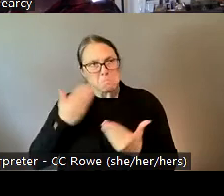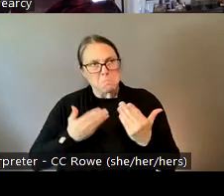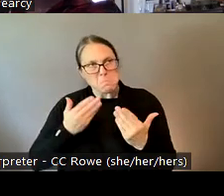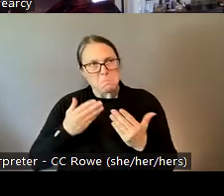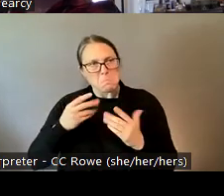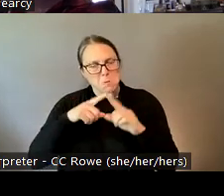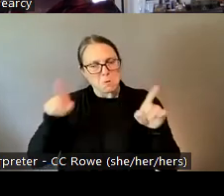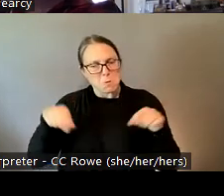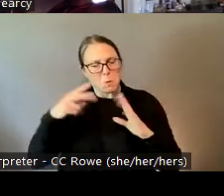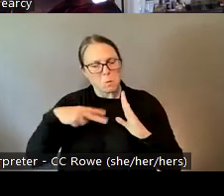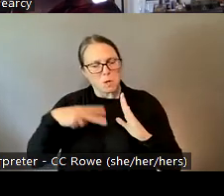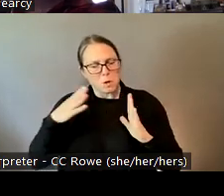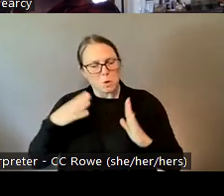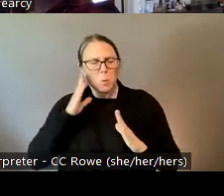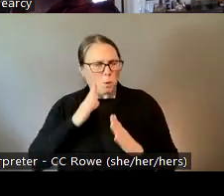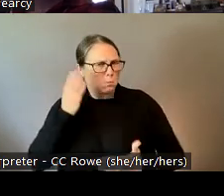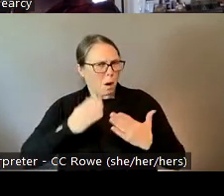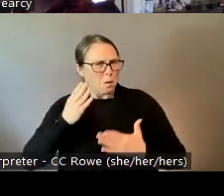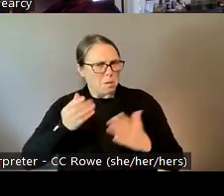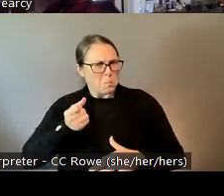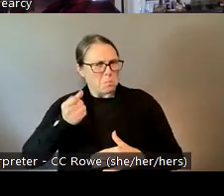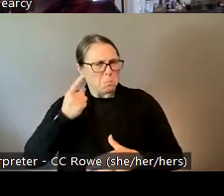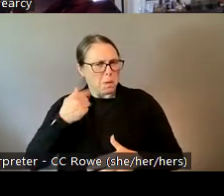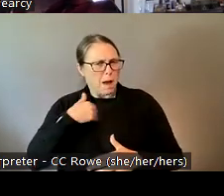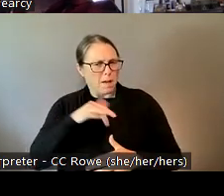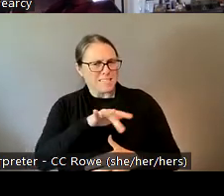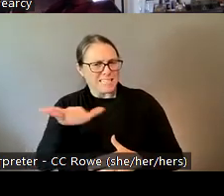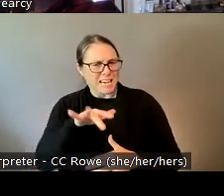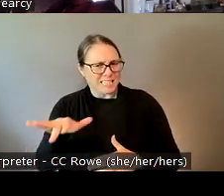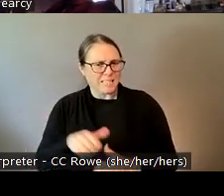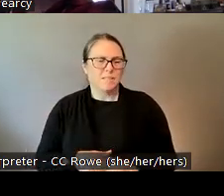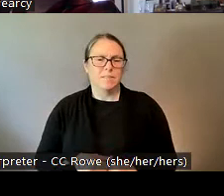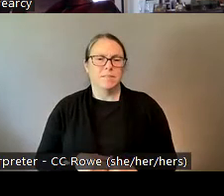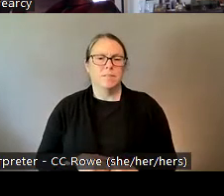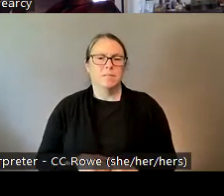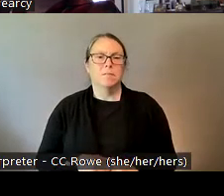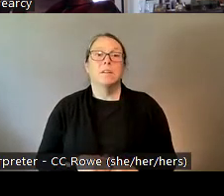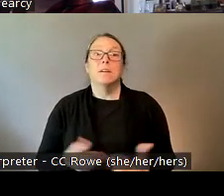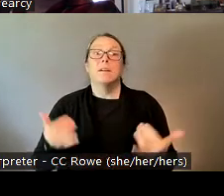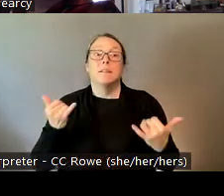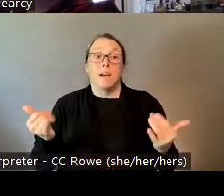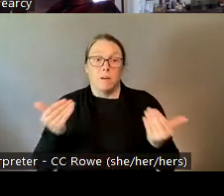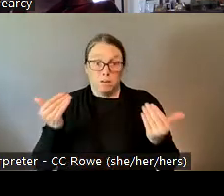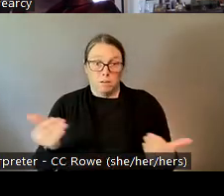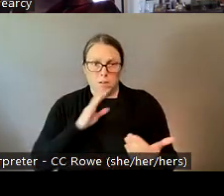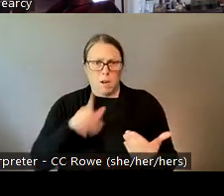the text within the document. So now let's move on and talk more about these specific elements.